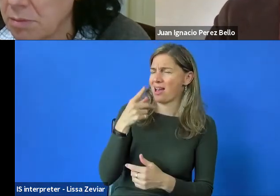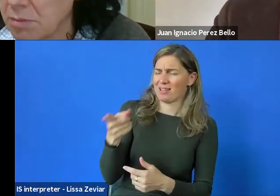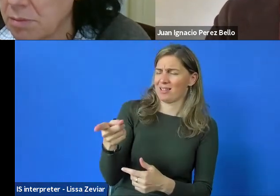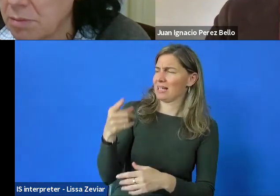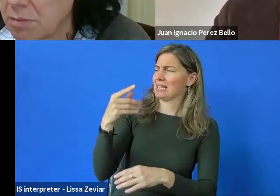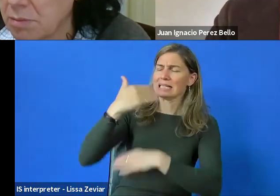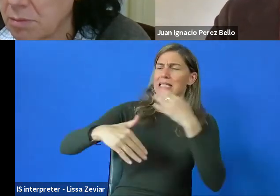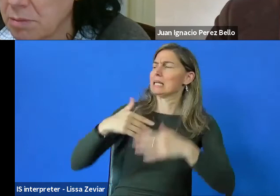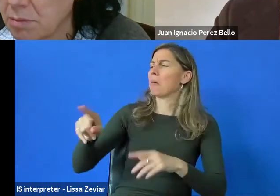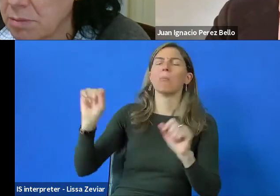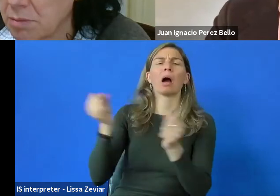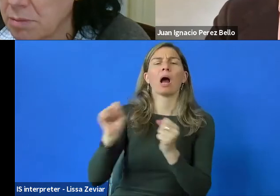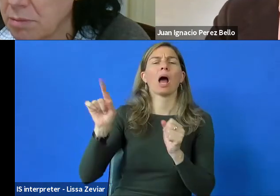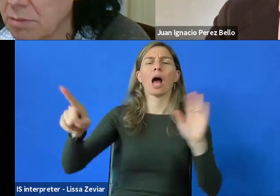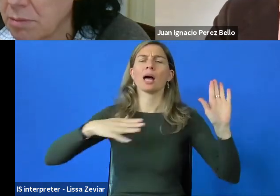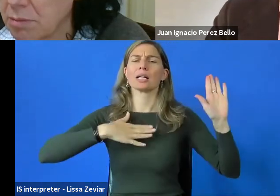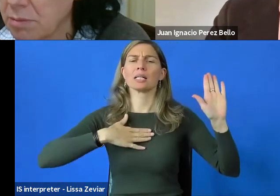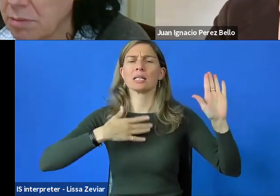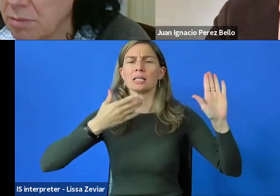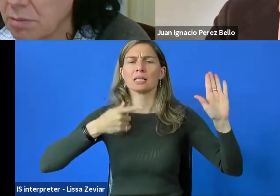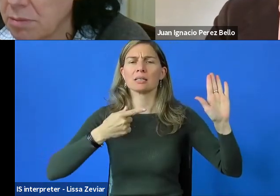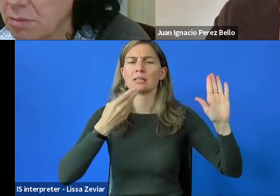going to the impunity for the violent act she suffered,